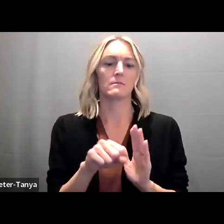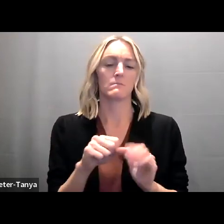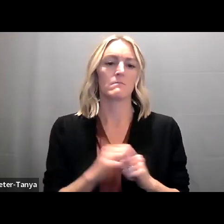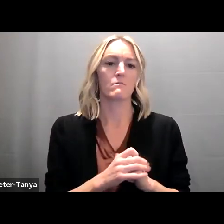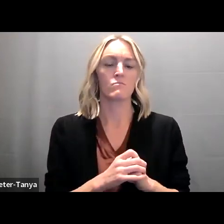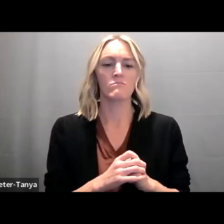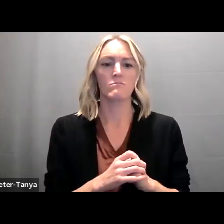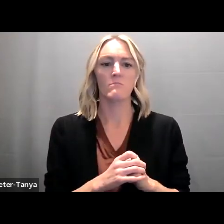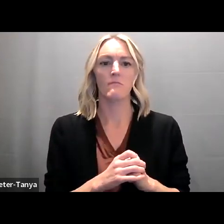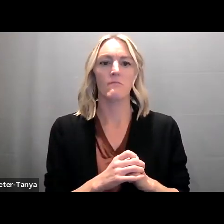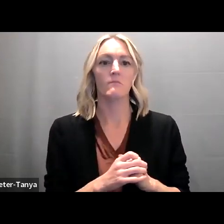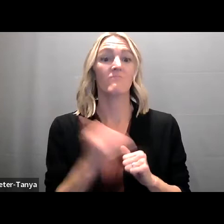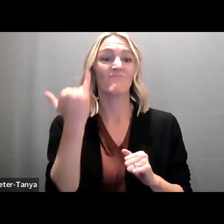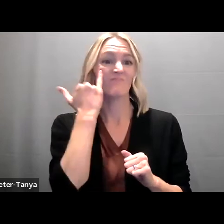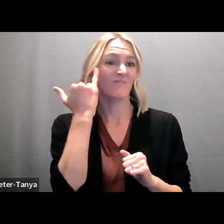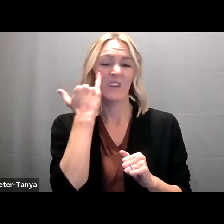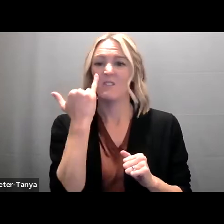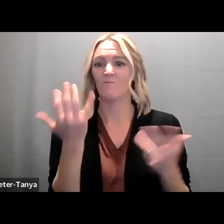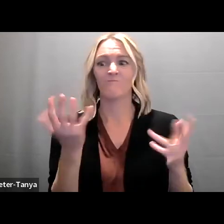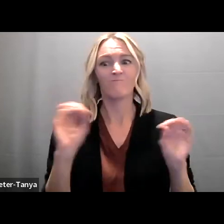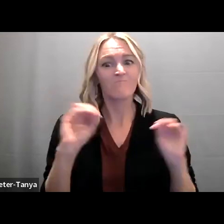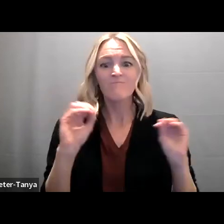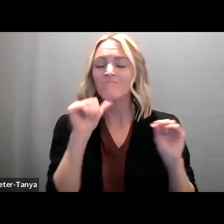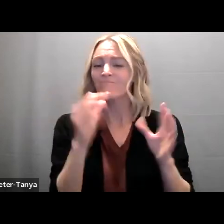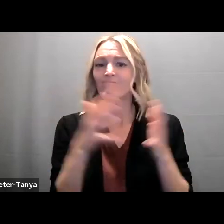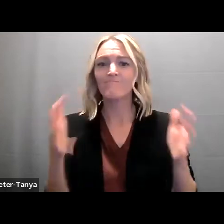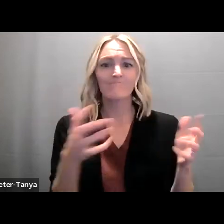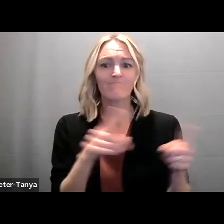And if there isn't a lot happening in your state or anything or there antiopportunities